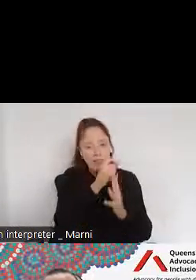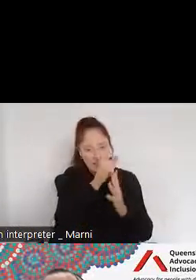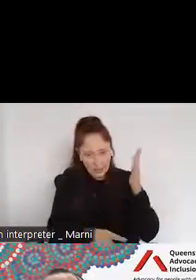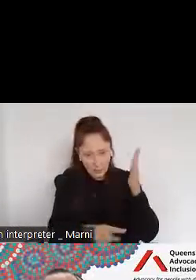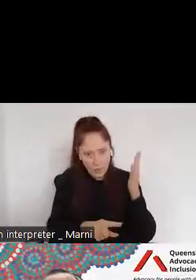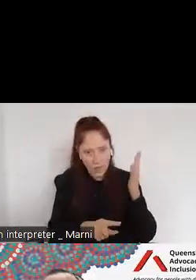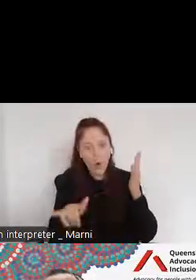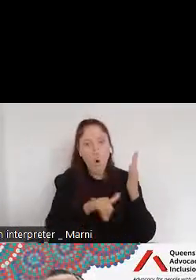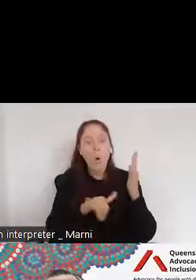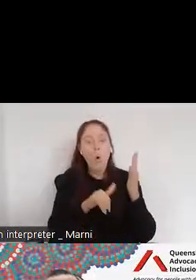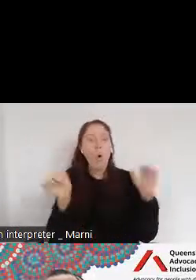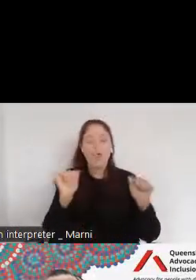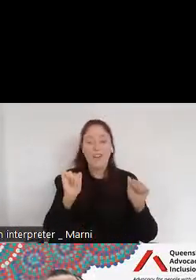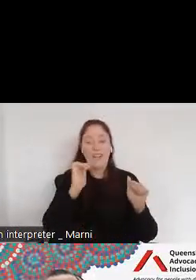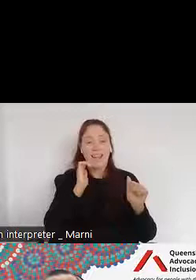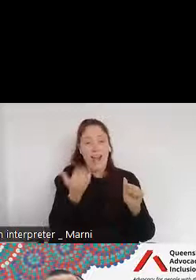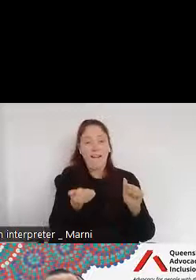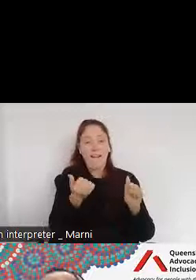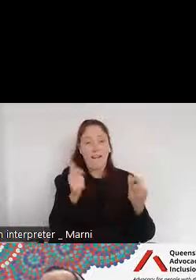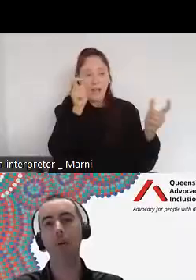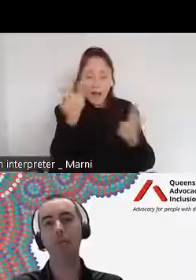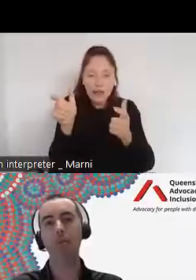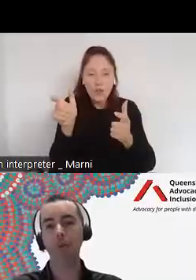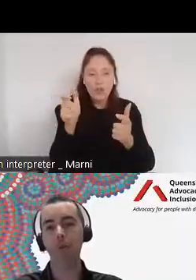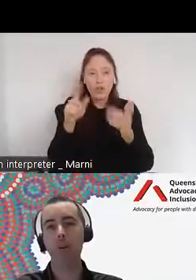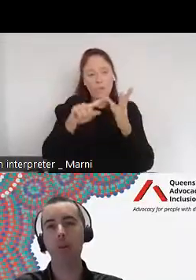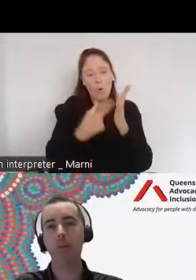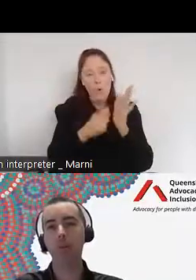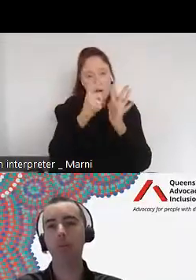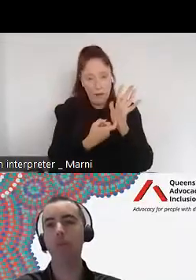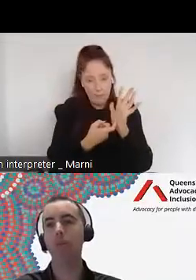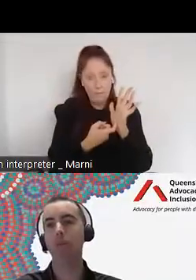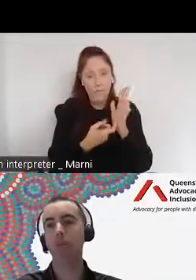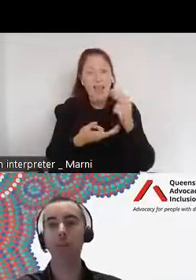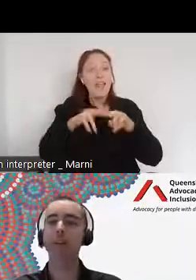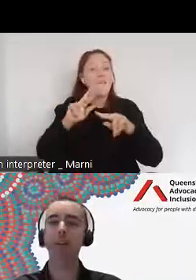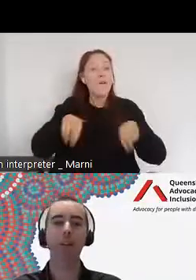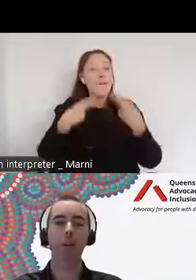order or the application. If you're a family member or supporter, you can contact us and we